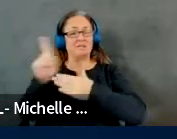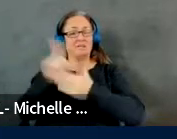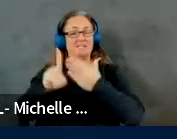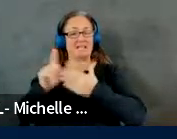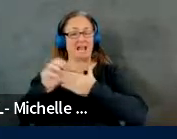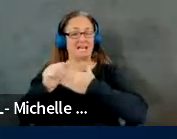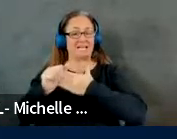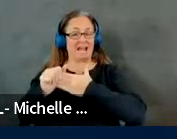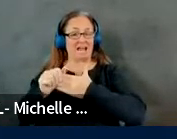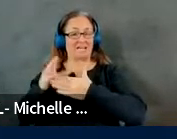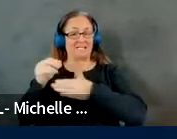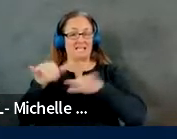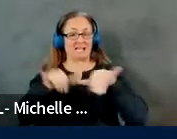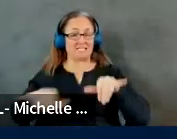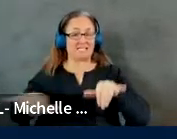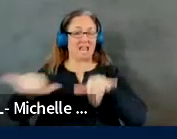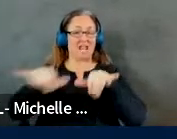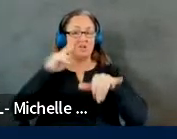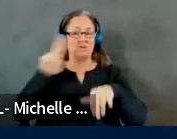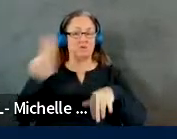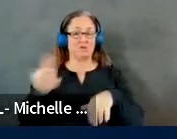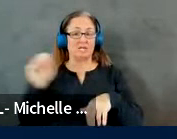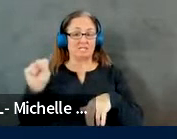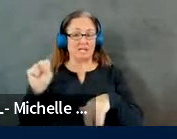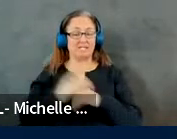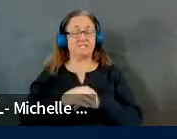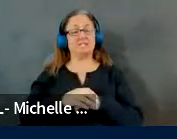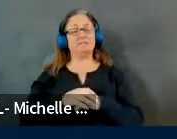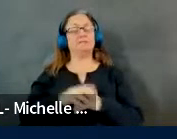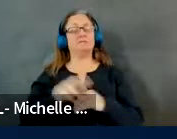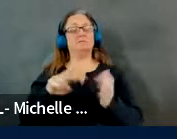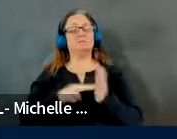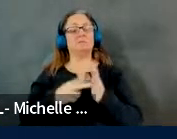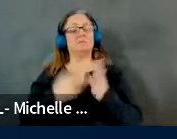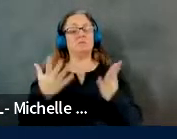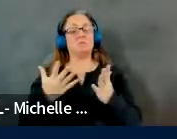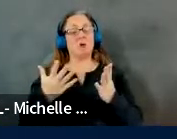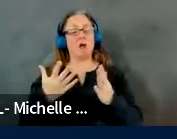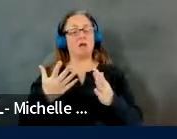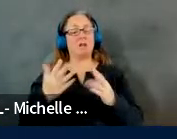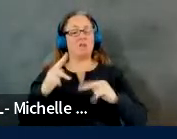and standards for the United States, and this includes Architectural Barriers Act,